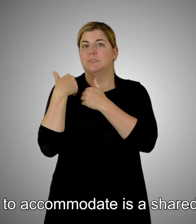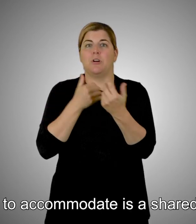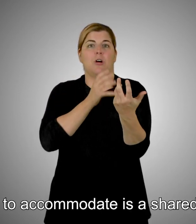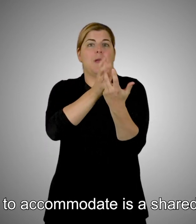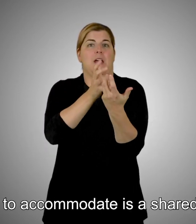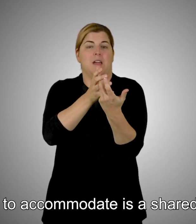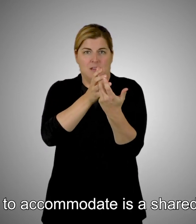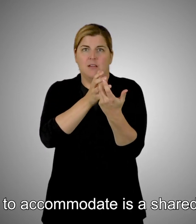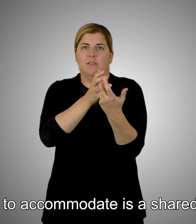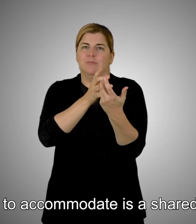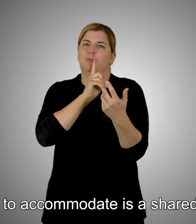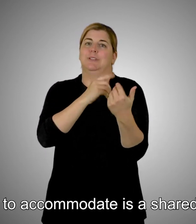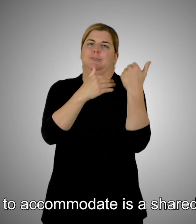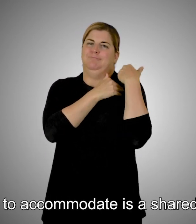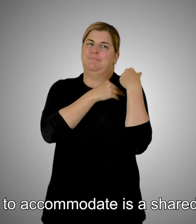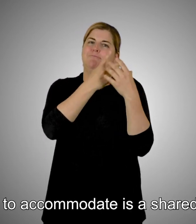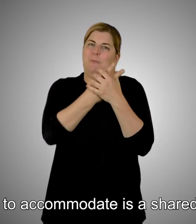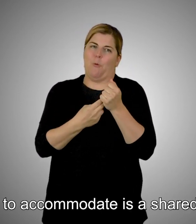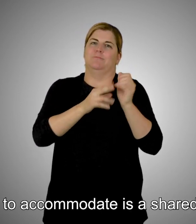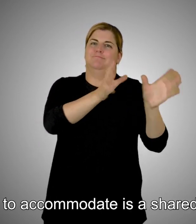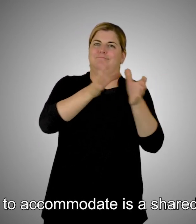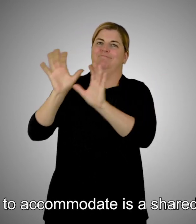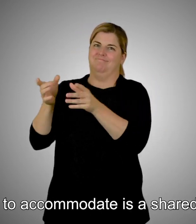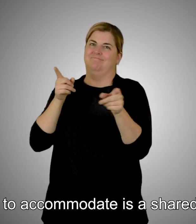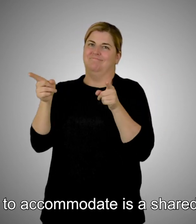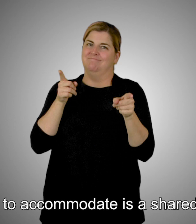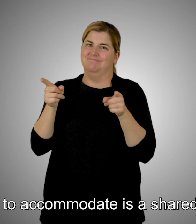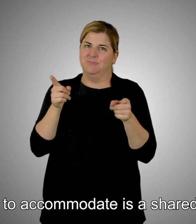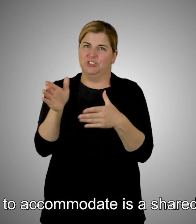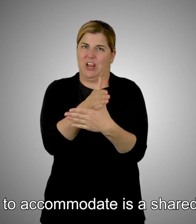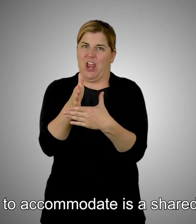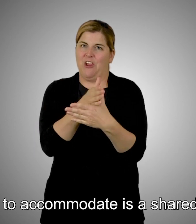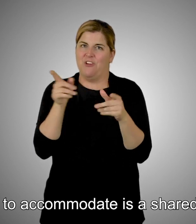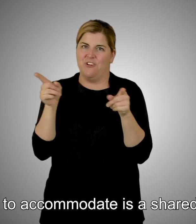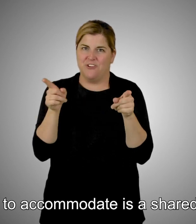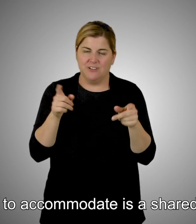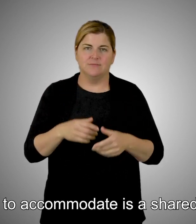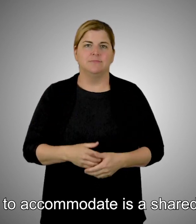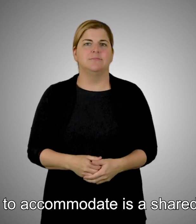The duty to accommodate is a shared responsibility.